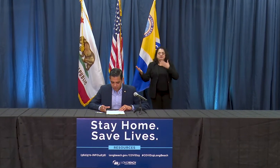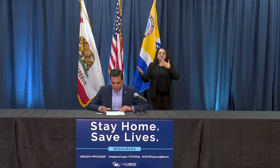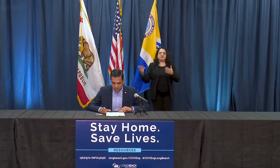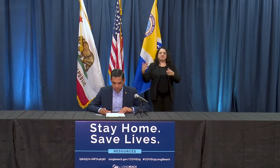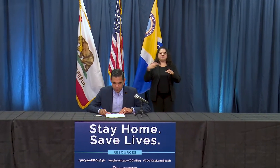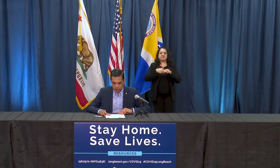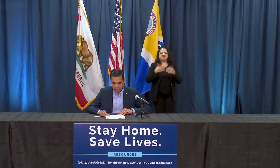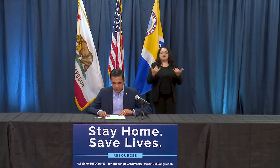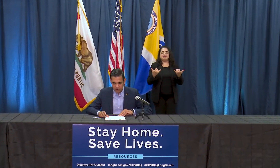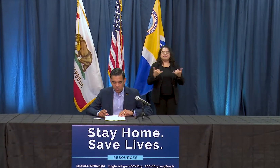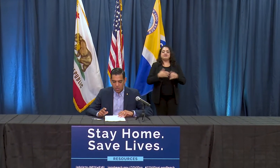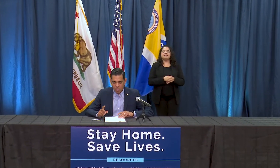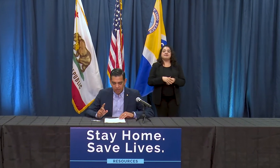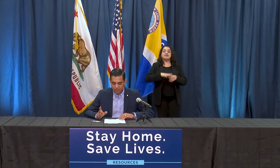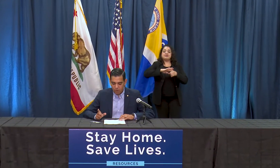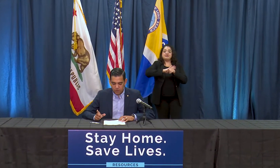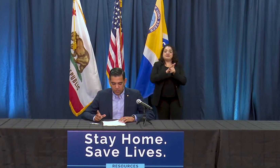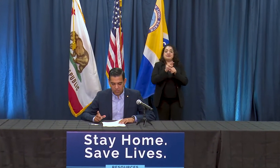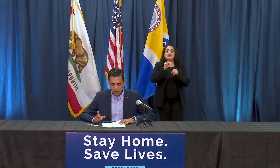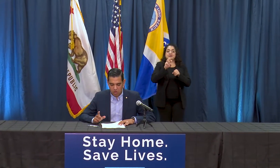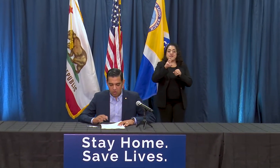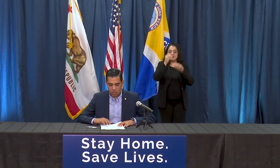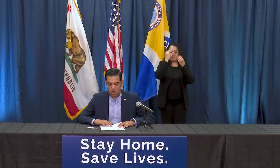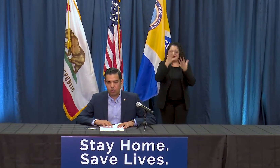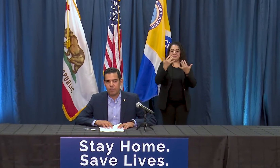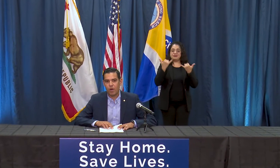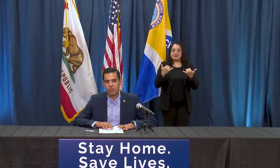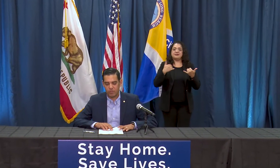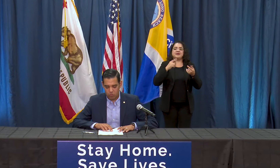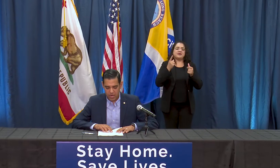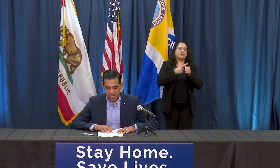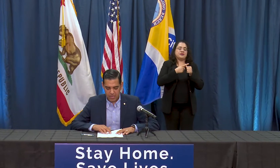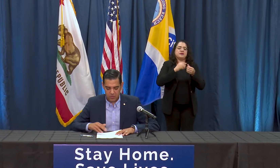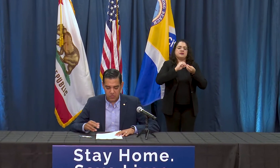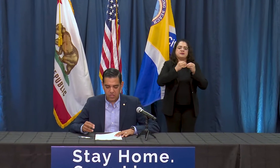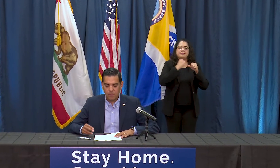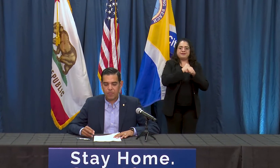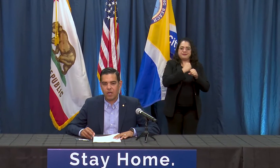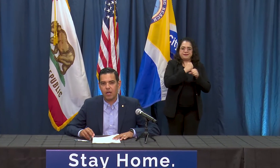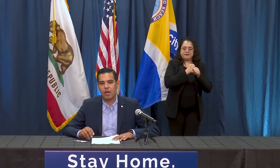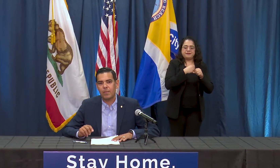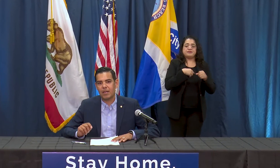have a lot to report today. First is our current positive rate is about